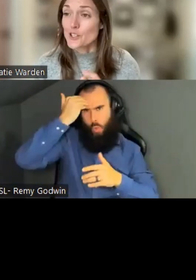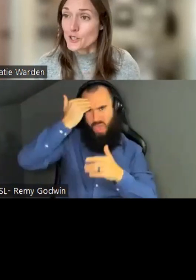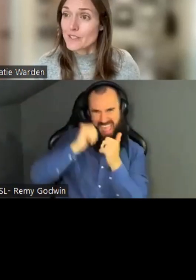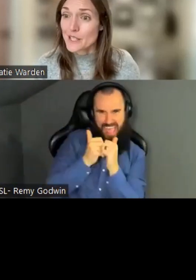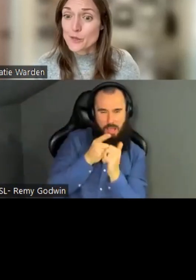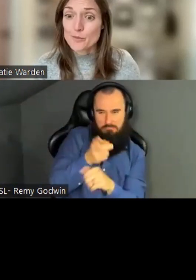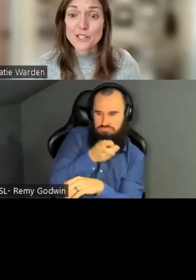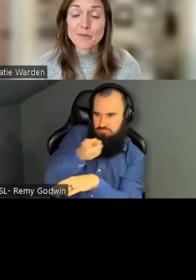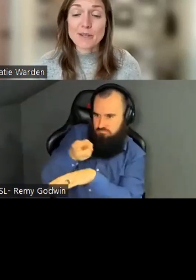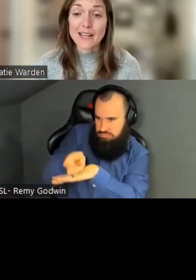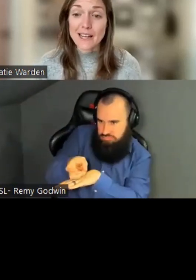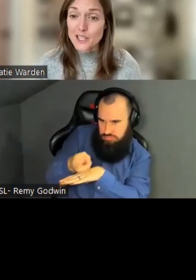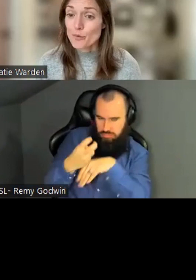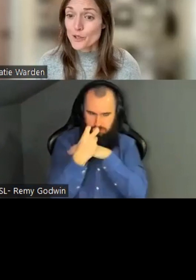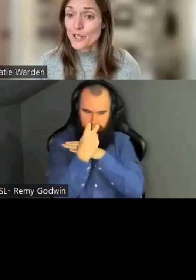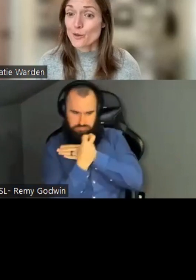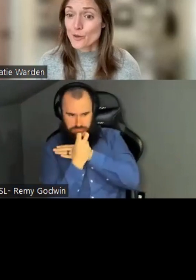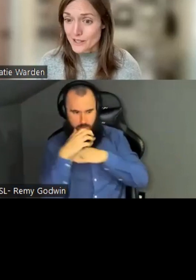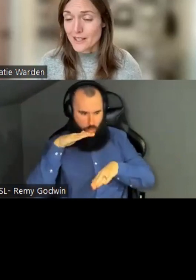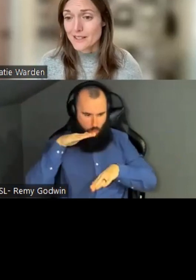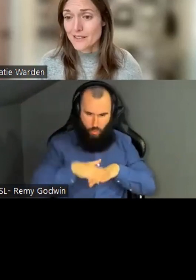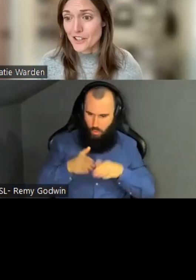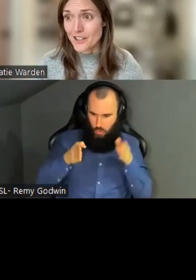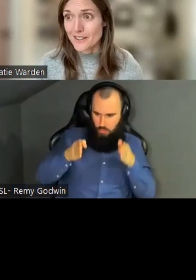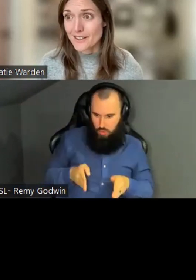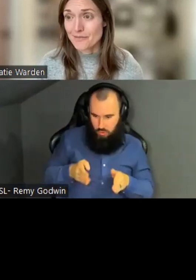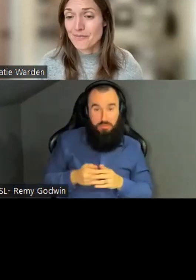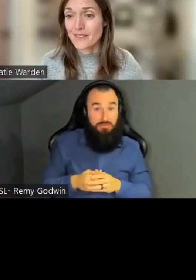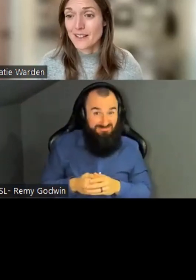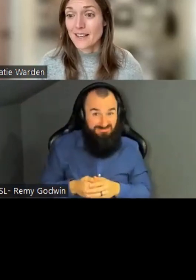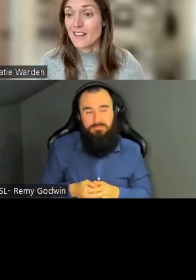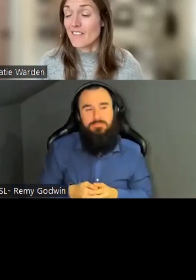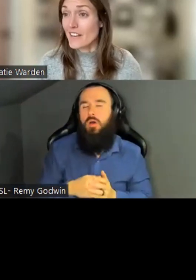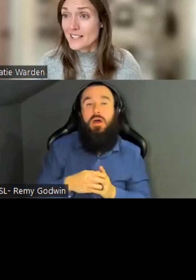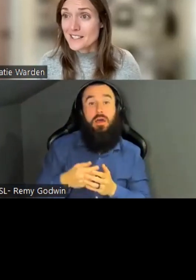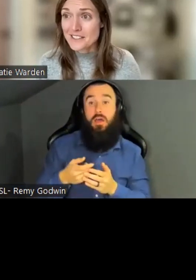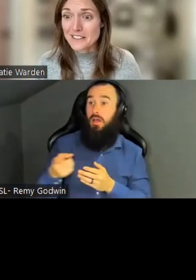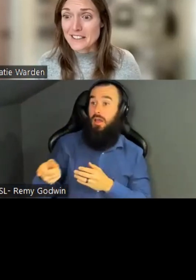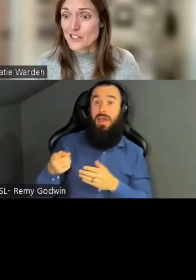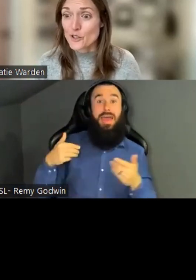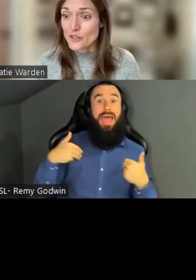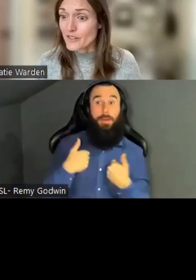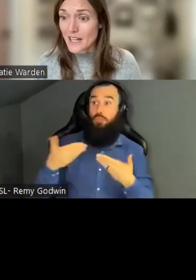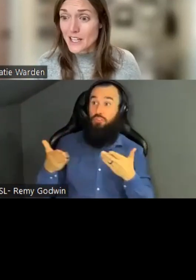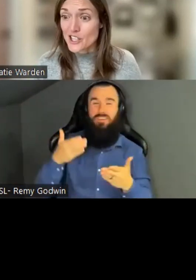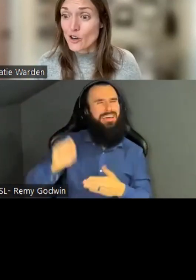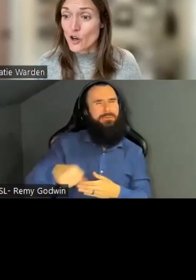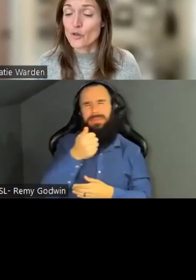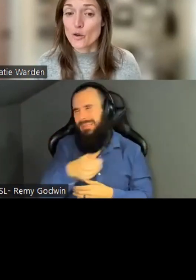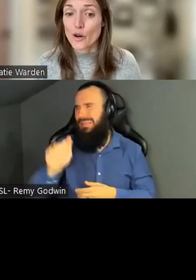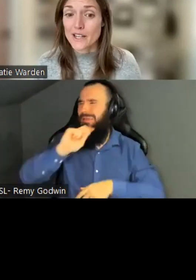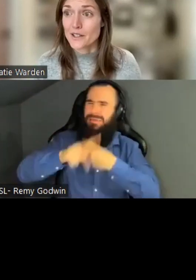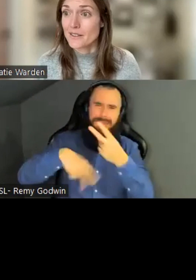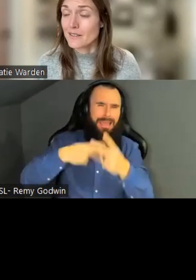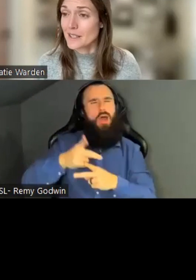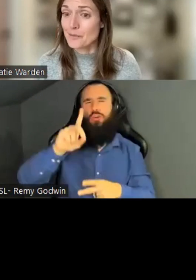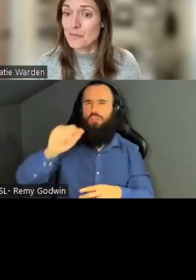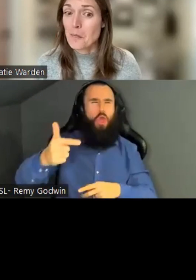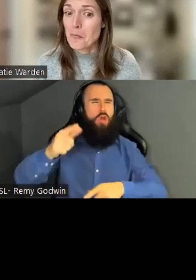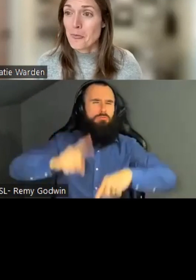Service animals can be any breed or size of dog, vests and certification aren't required, right?